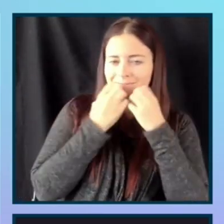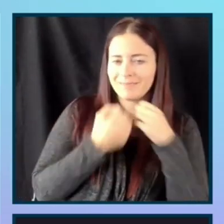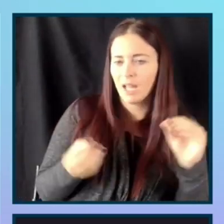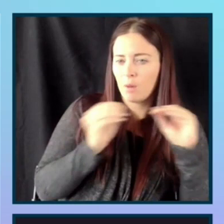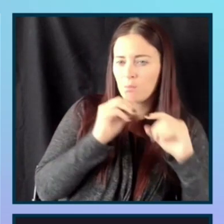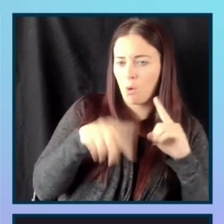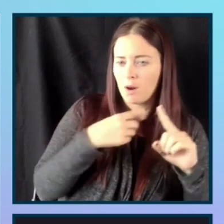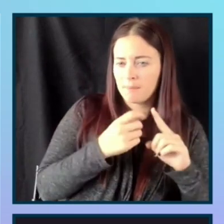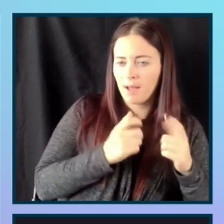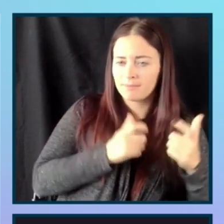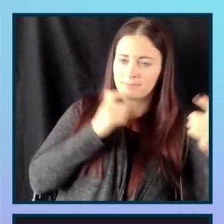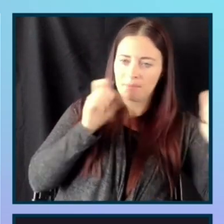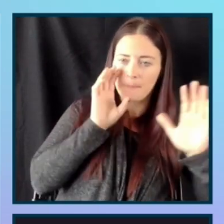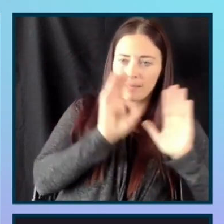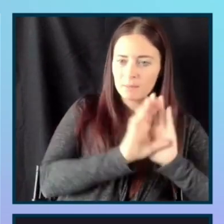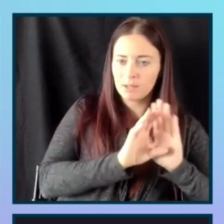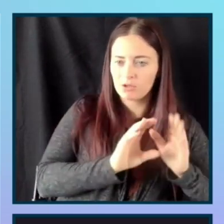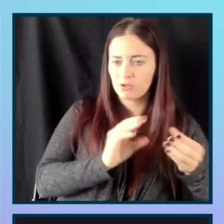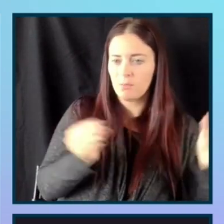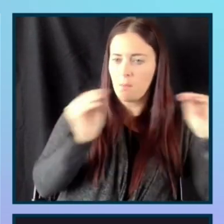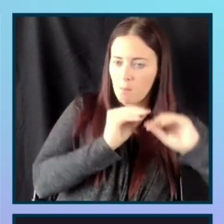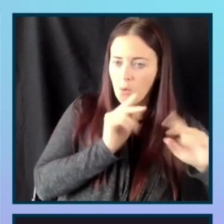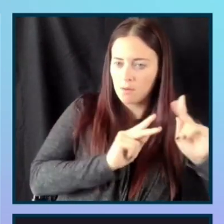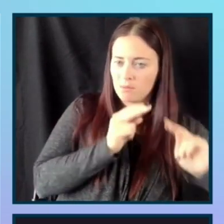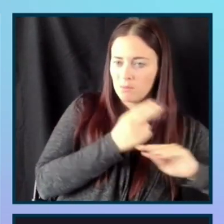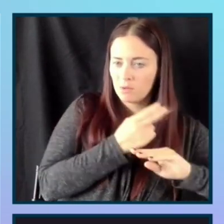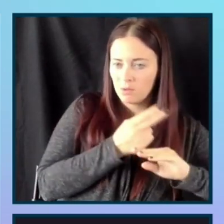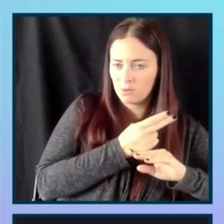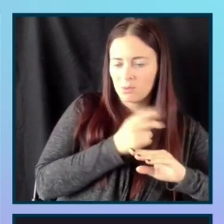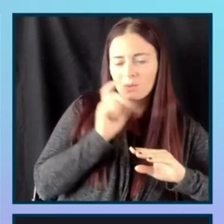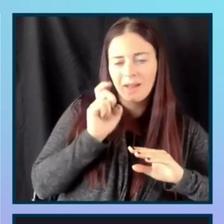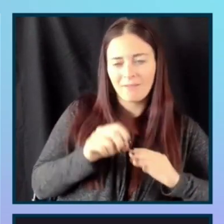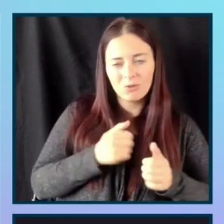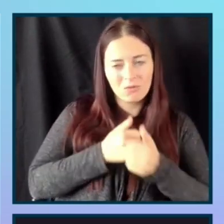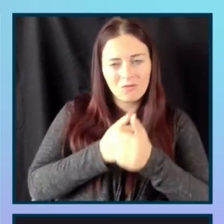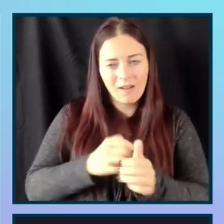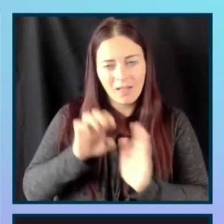So in summary, or I said at the end, I will press myself.